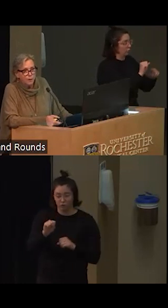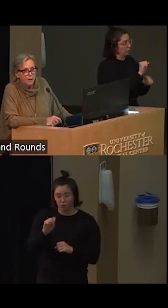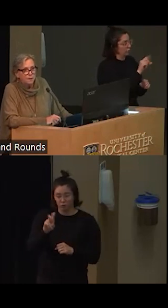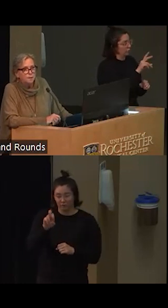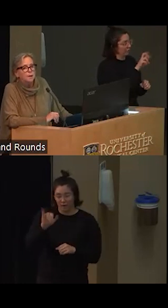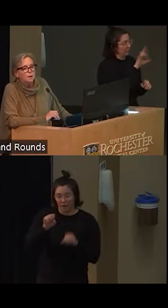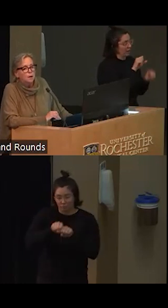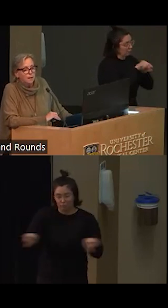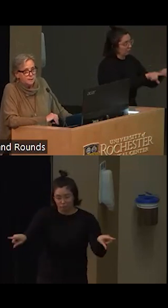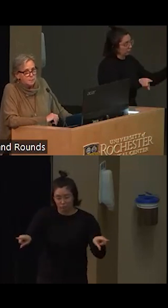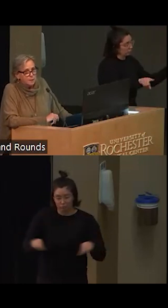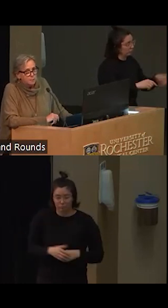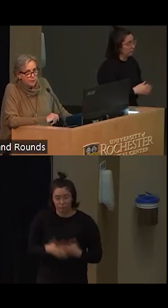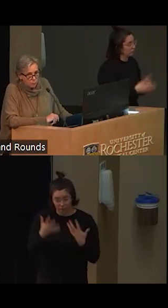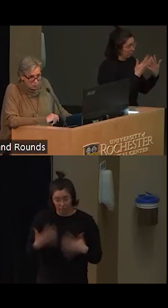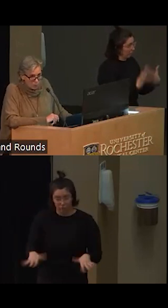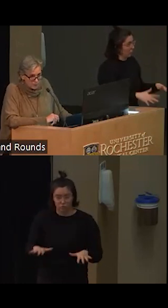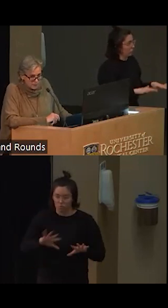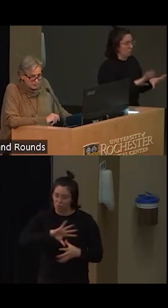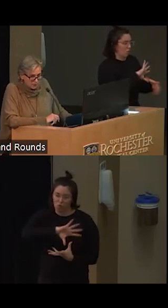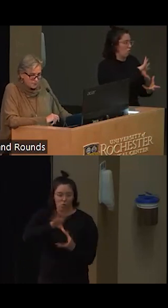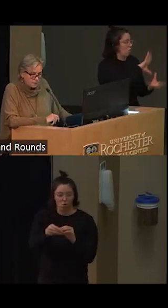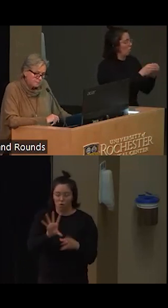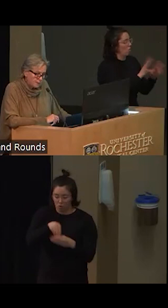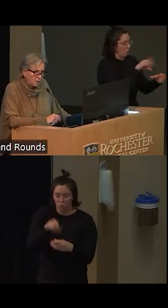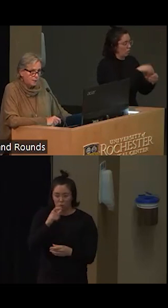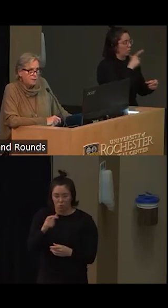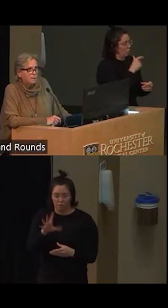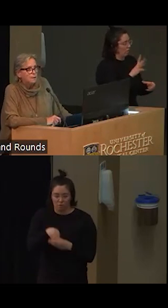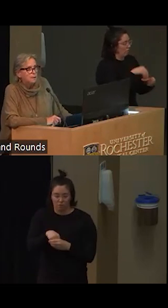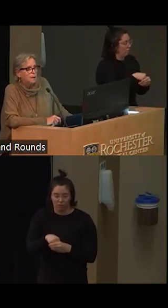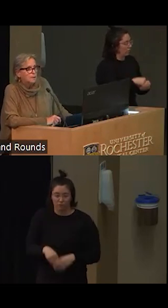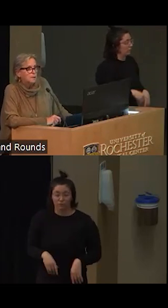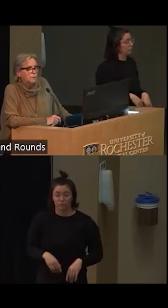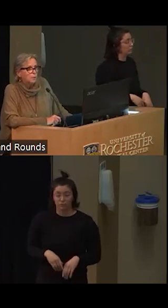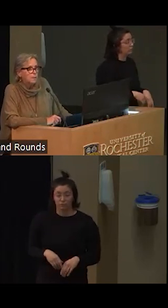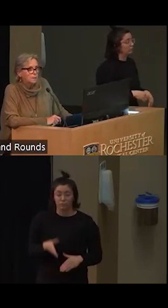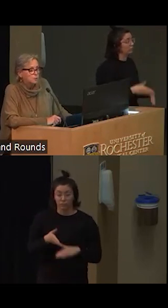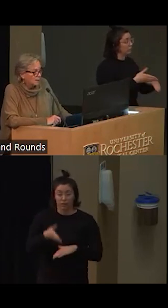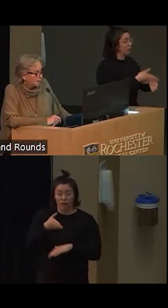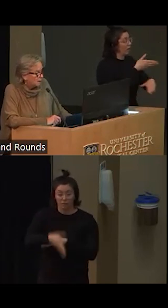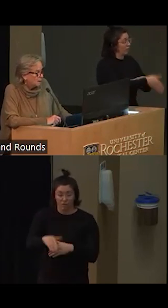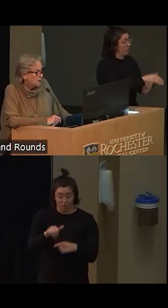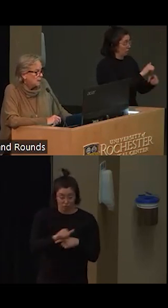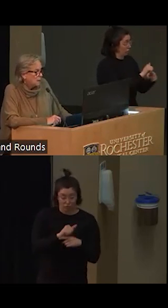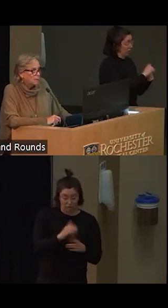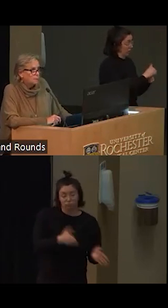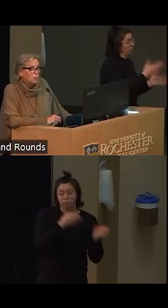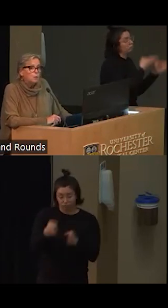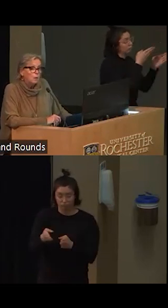we provide and is completed by all participants following the safewords model training but we'll